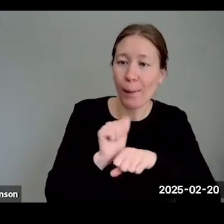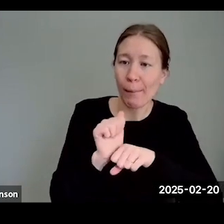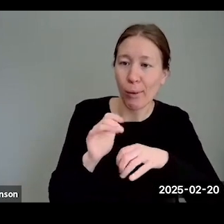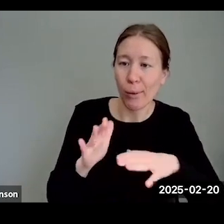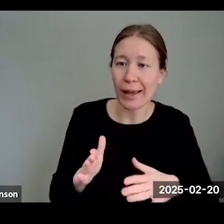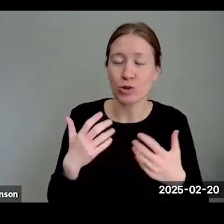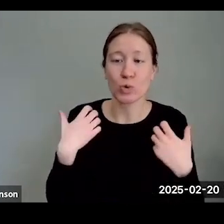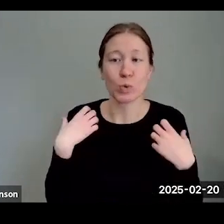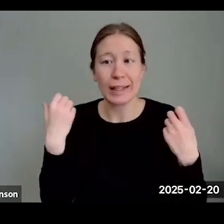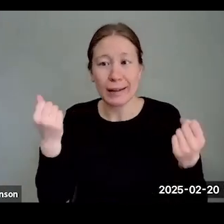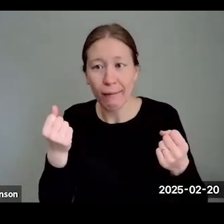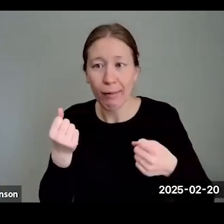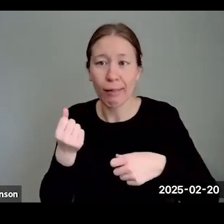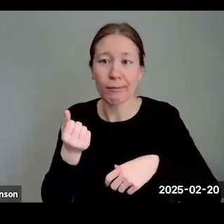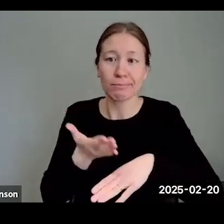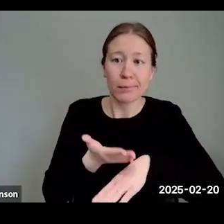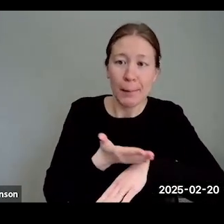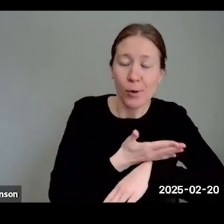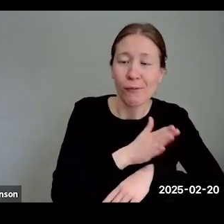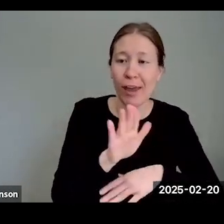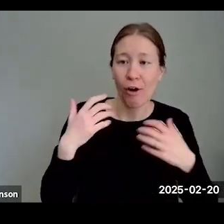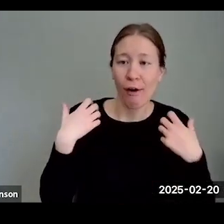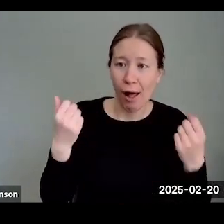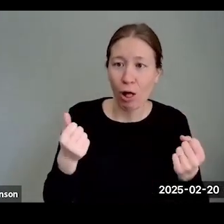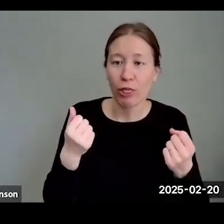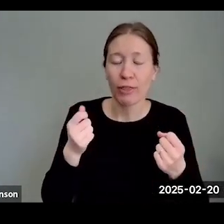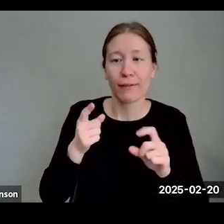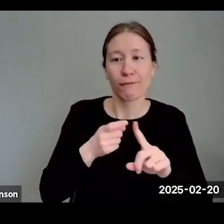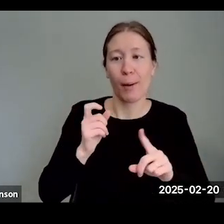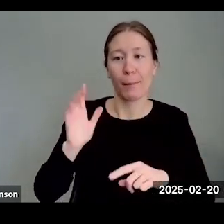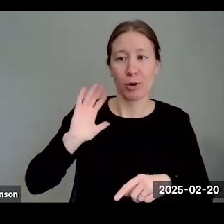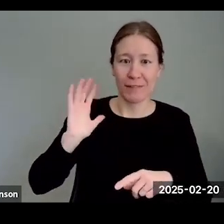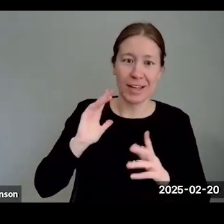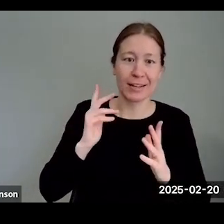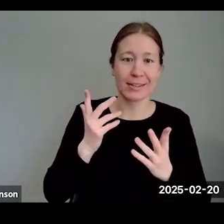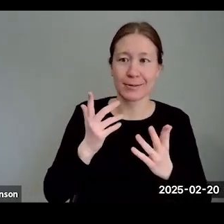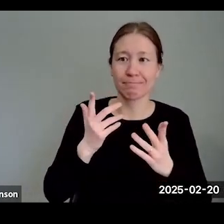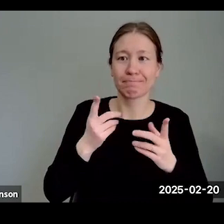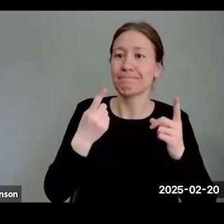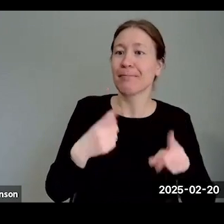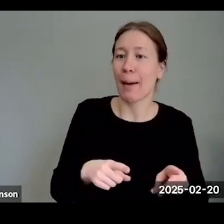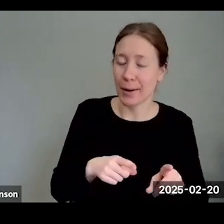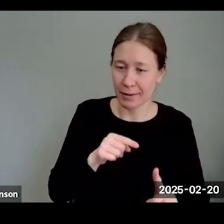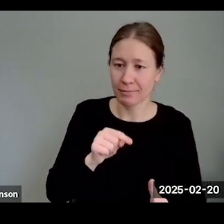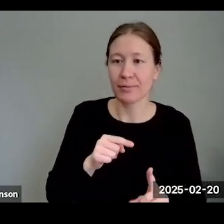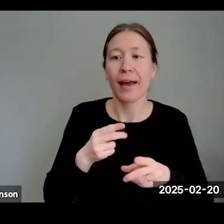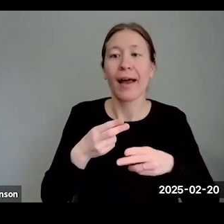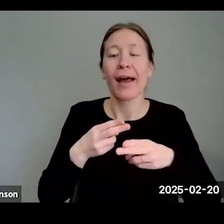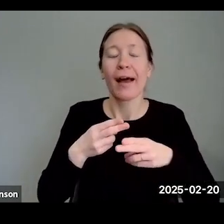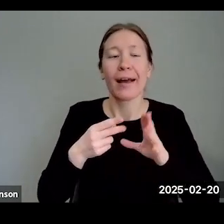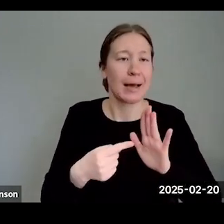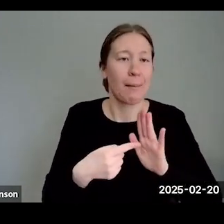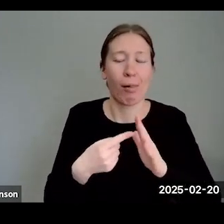heal to their previous status of function. An example of this could be, if there's a temporary impairment, such as a broken leg.